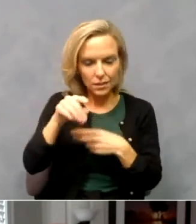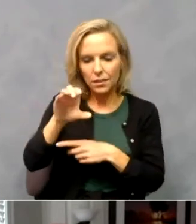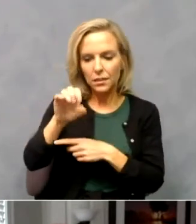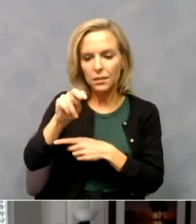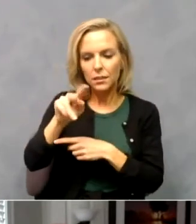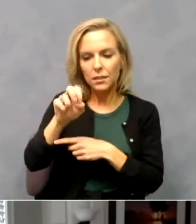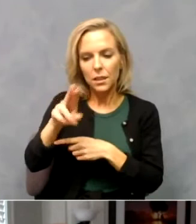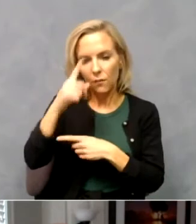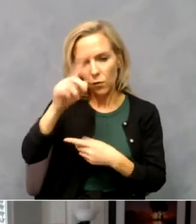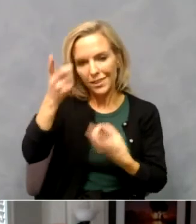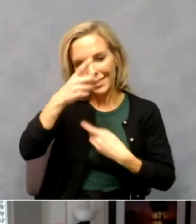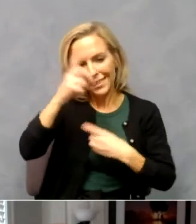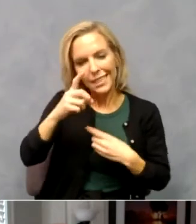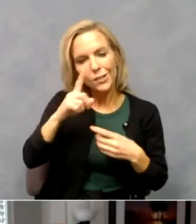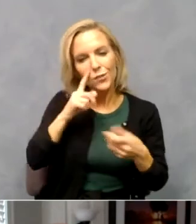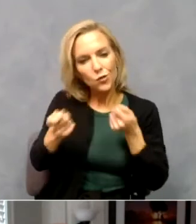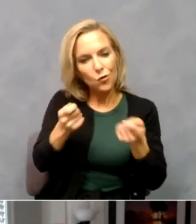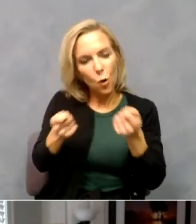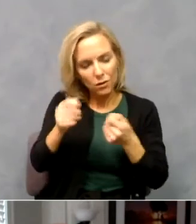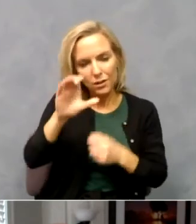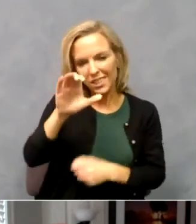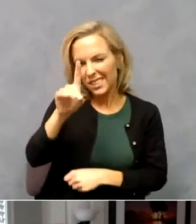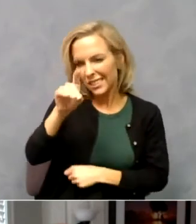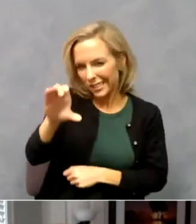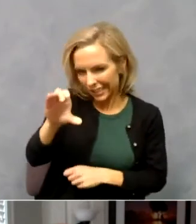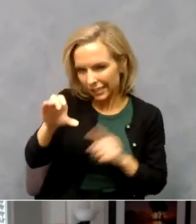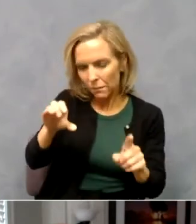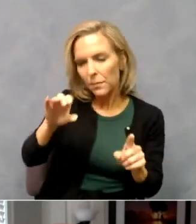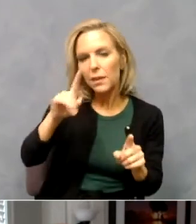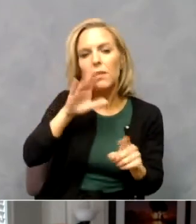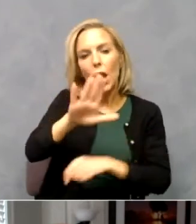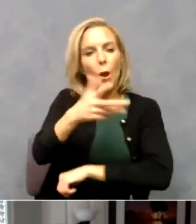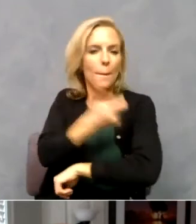Advisory Committee on Immunization Practices. That's what C. D. C. A. C. I.